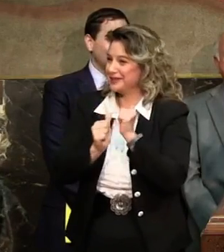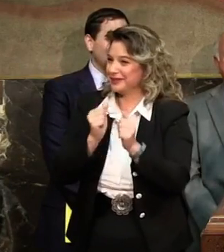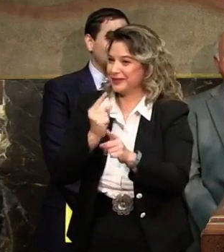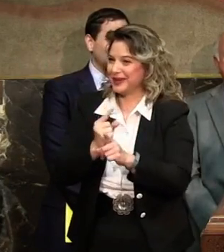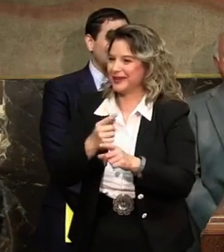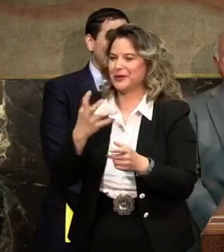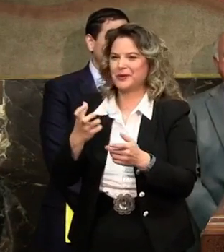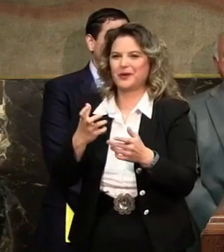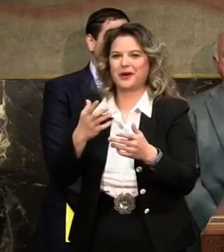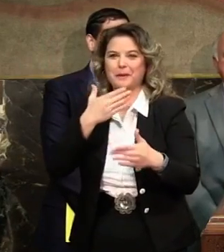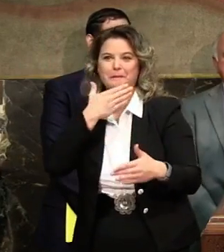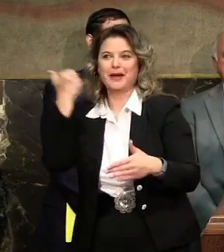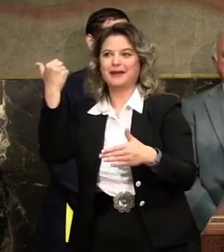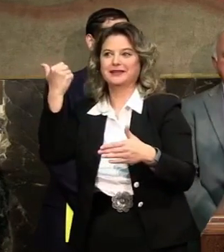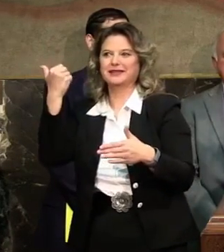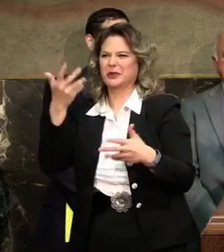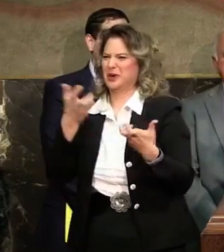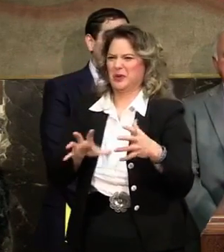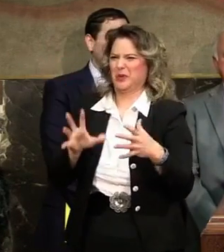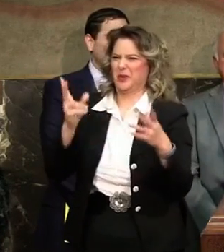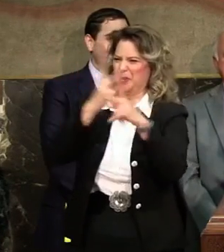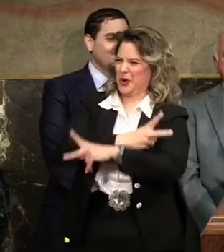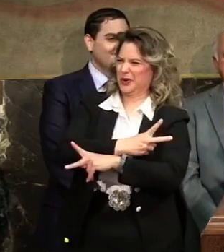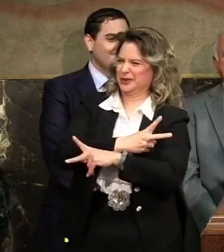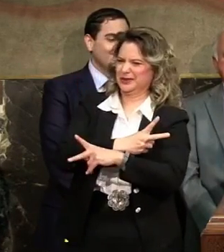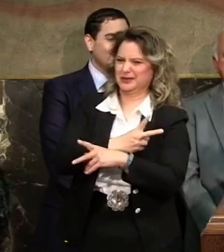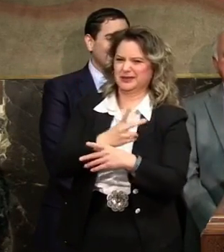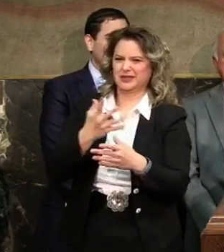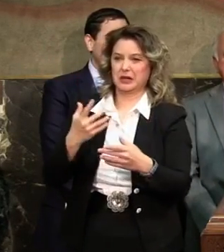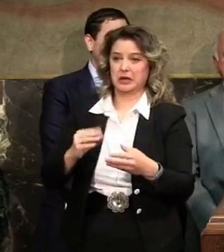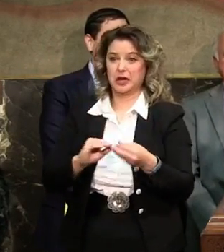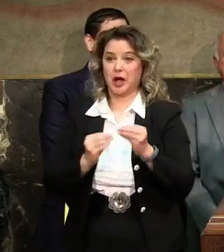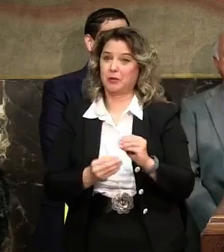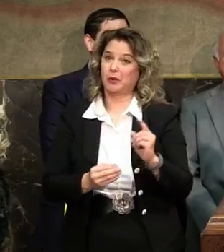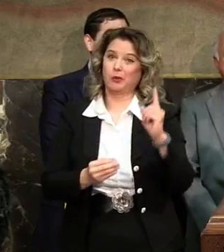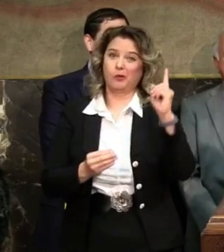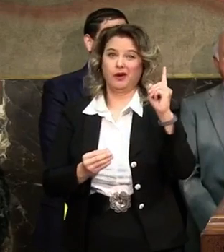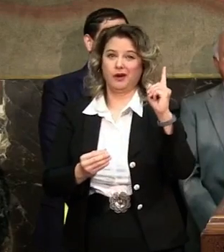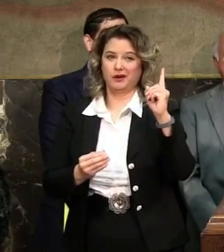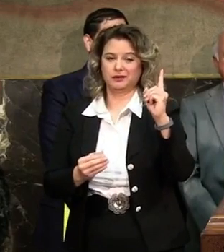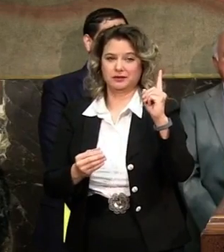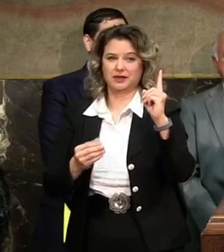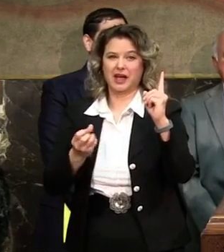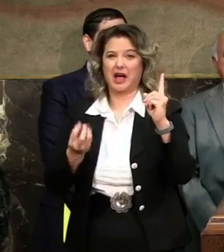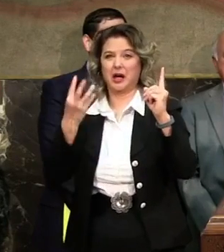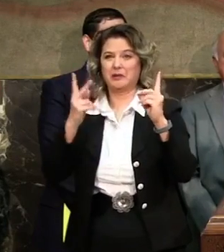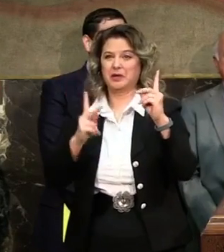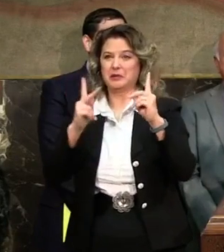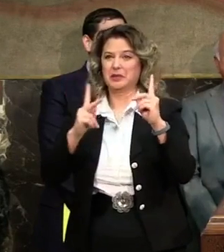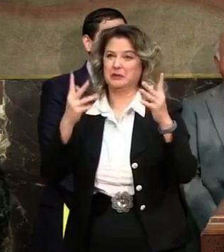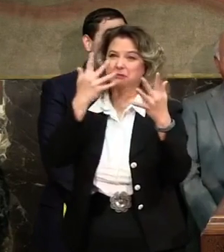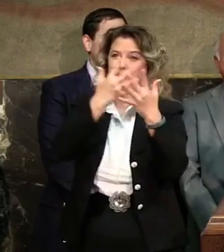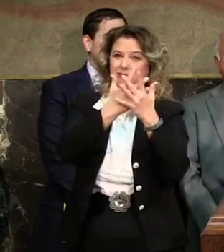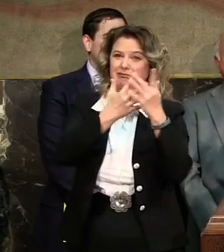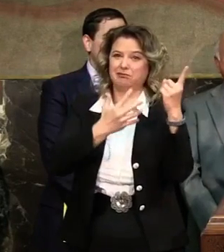worst so why would we want to be number one in terms of the numbers that we incarcerate it's nothing to be proud of